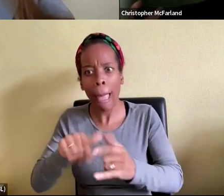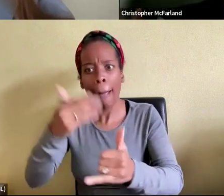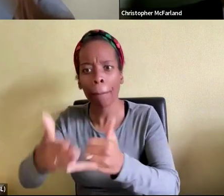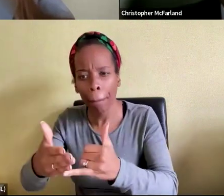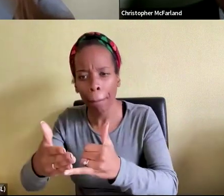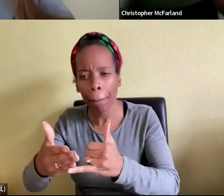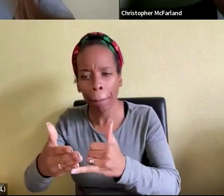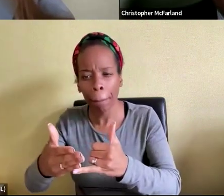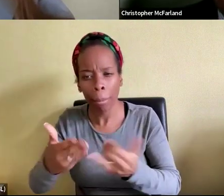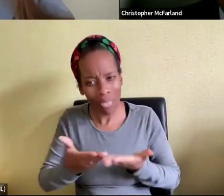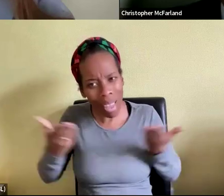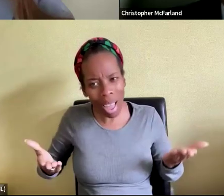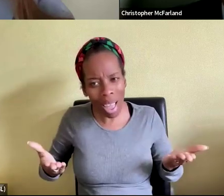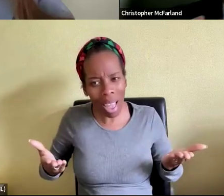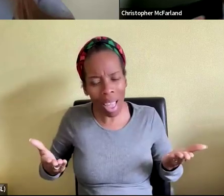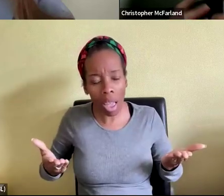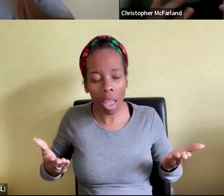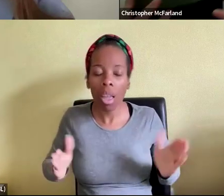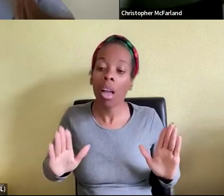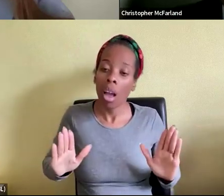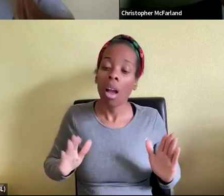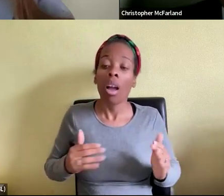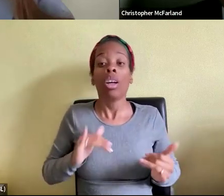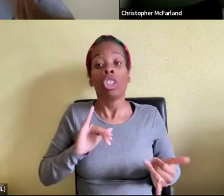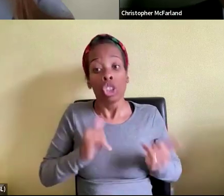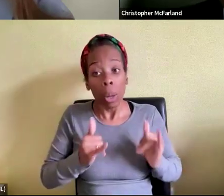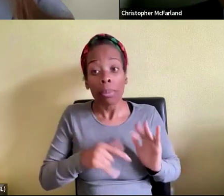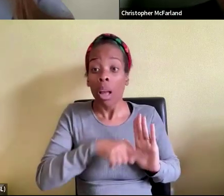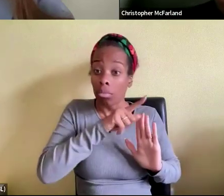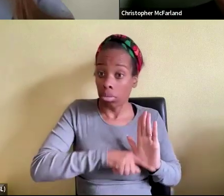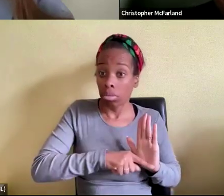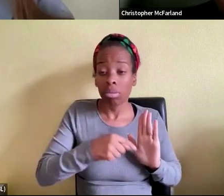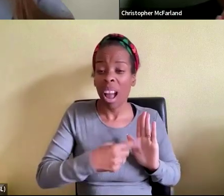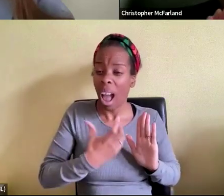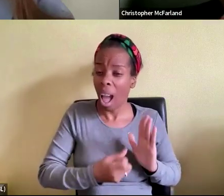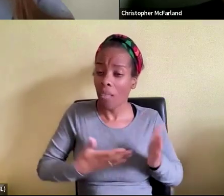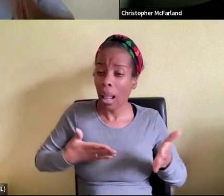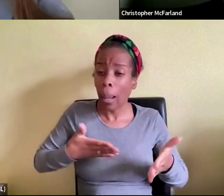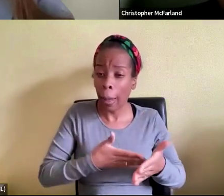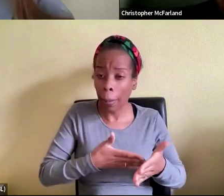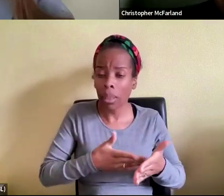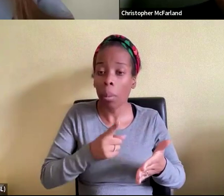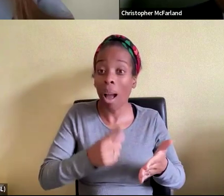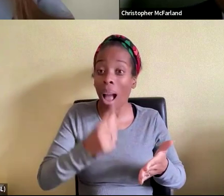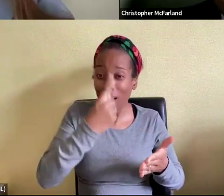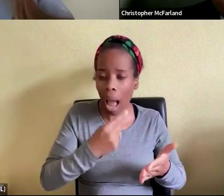There are certain limits to the duty to make reasonable adjustments, but those are hard to hit. So always go to your student union,